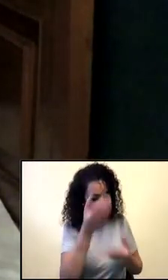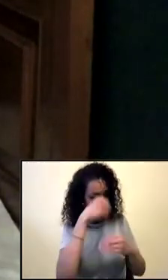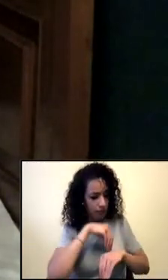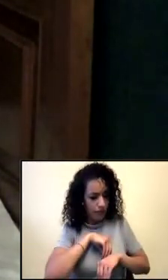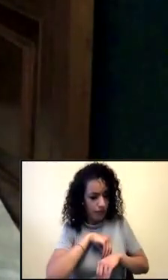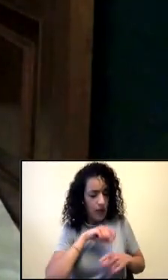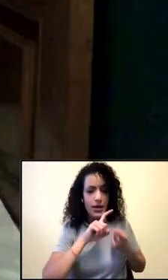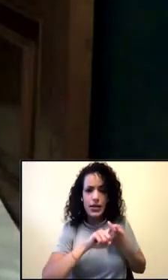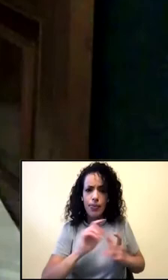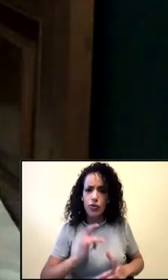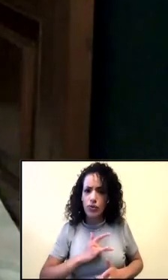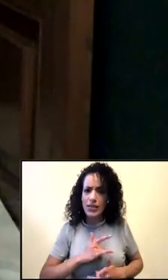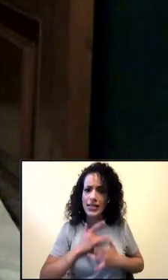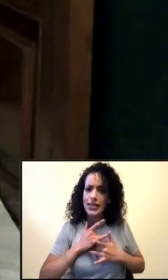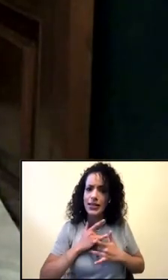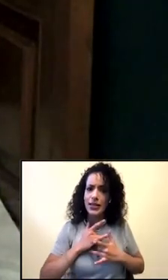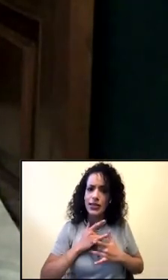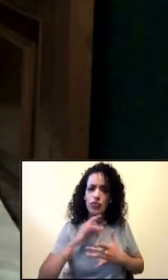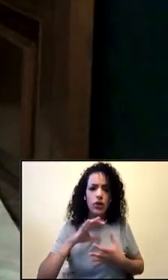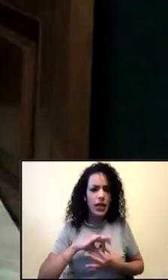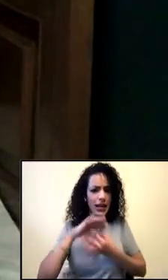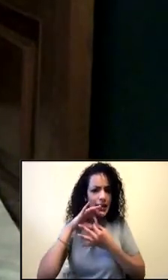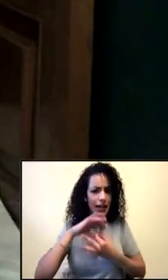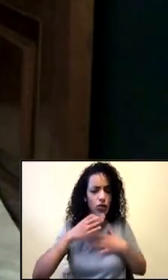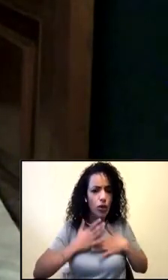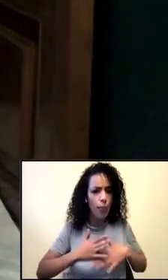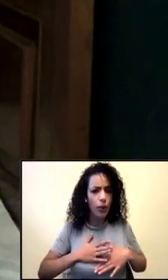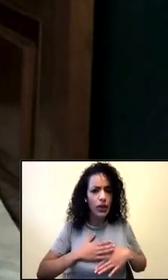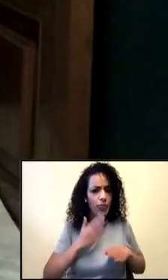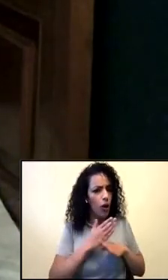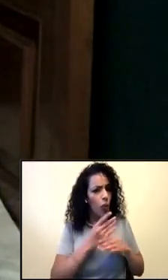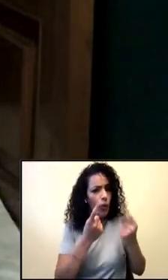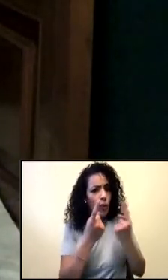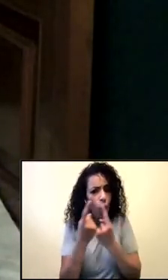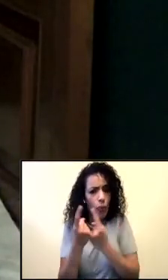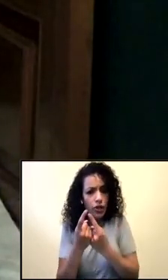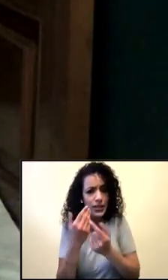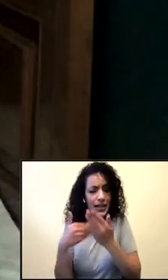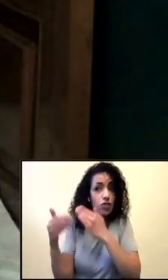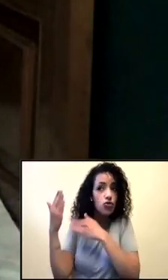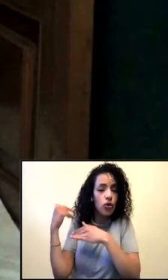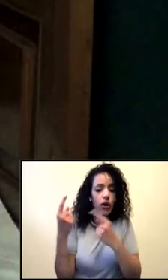which engages with the body. I work with objects, historical artefacts, and so I don't know how much